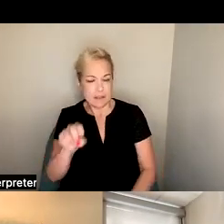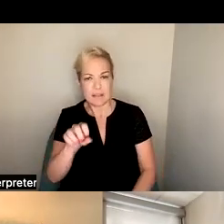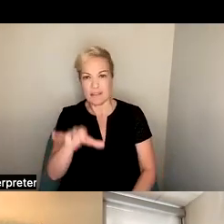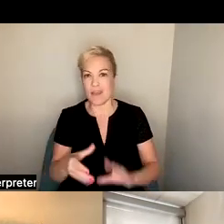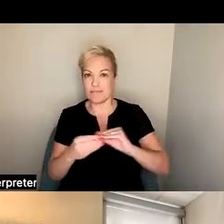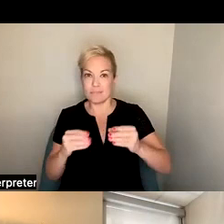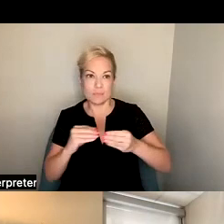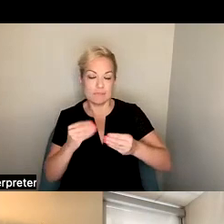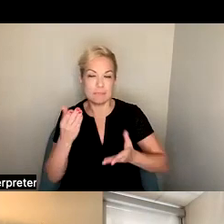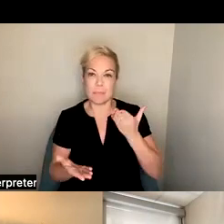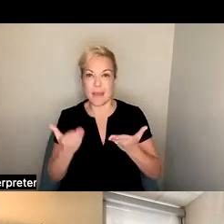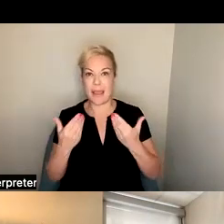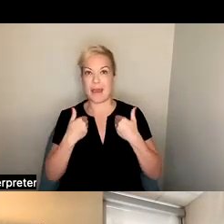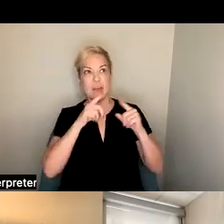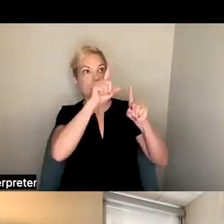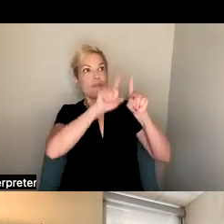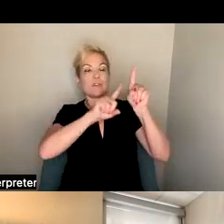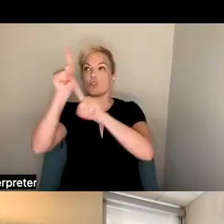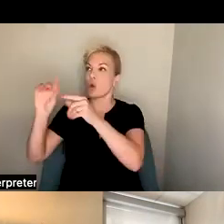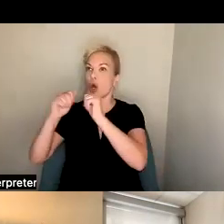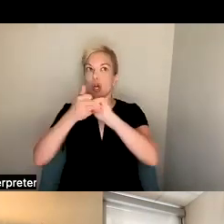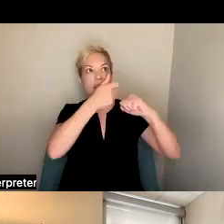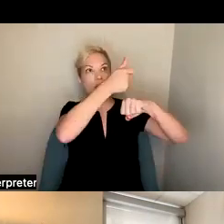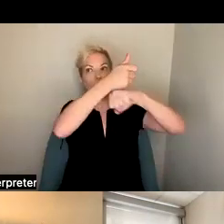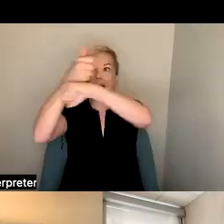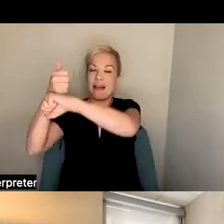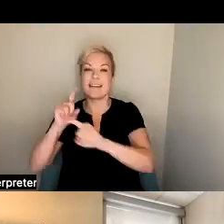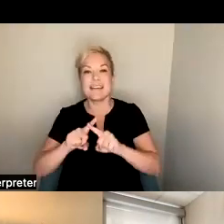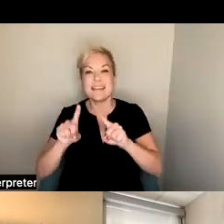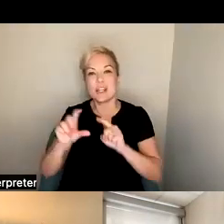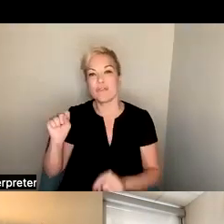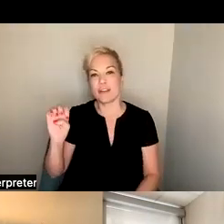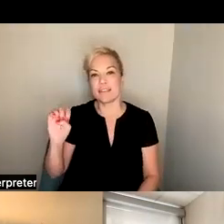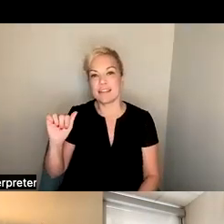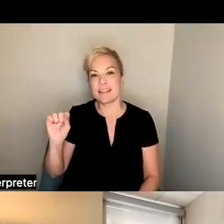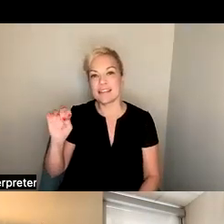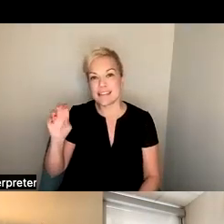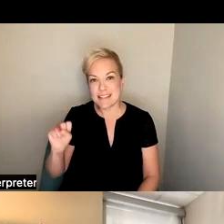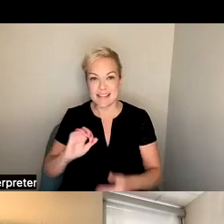about how they're aligned, about different seasons and different ways things relate. So, for example,